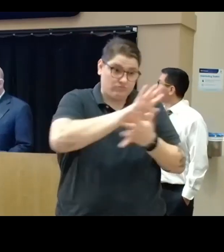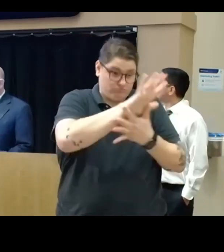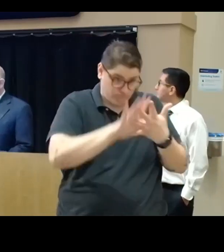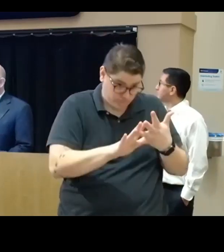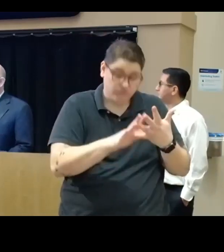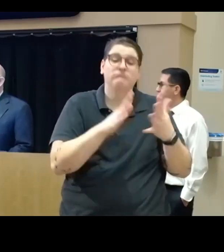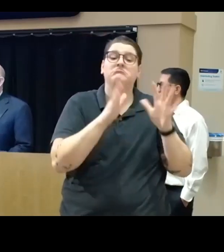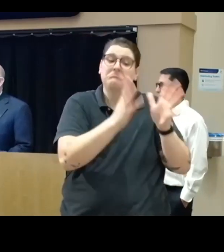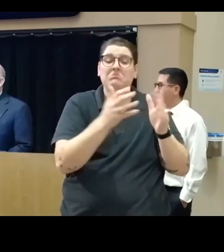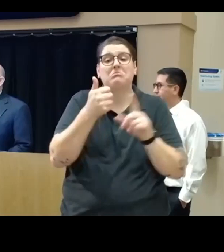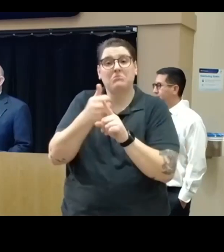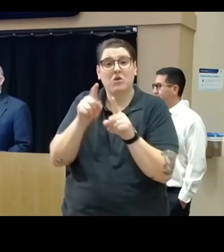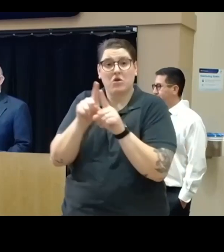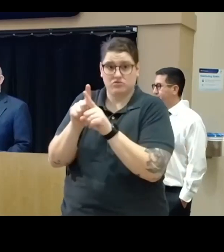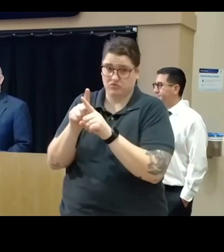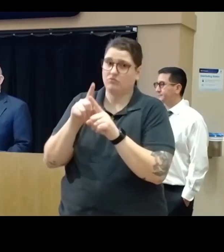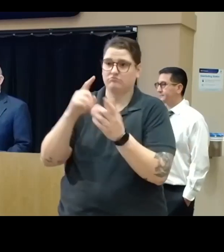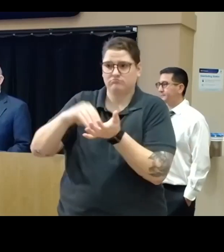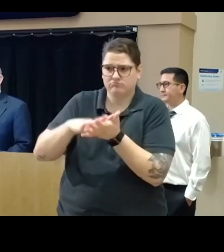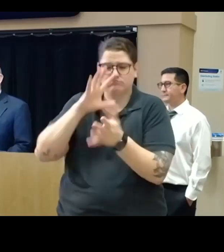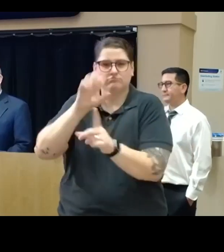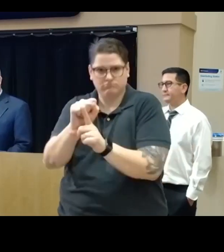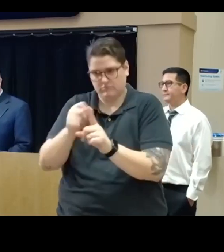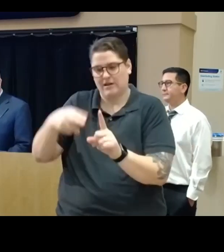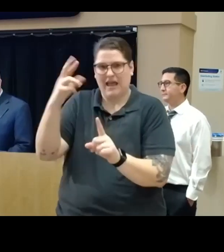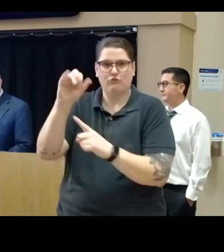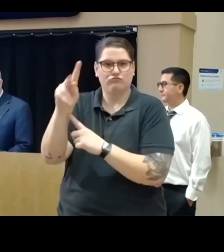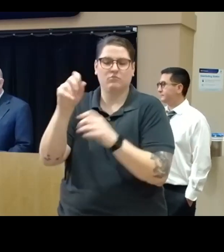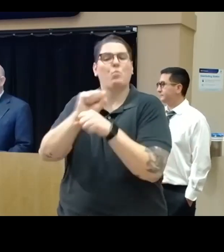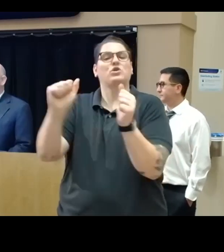Lozano's work with first episode psychosis and high risk for psychosis patients has an